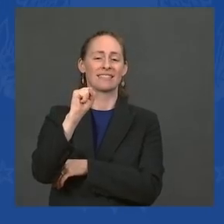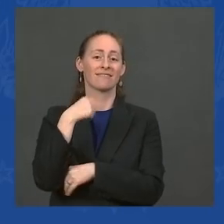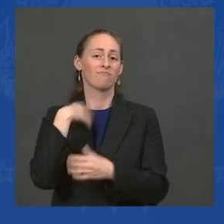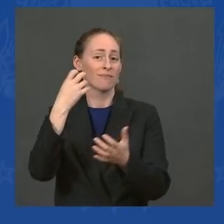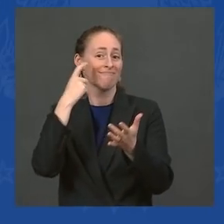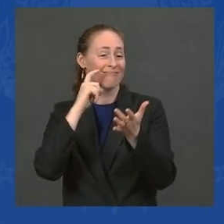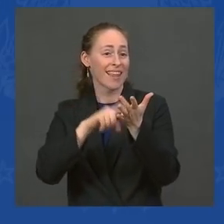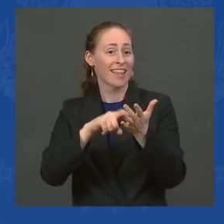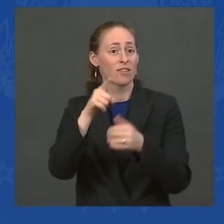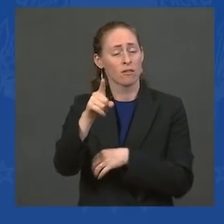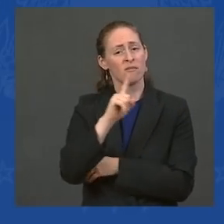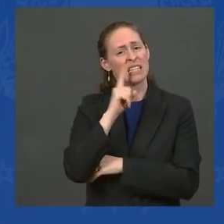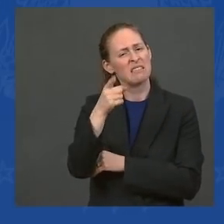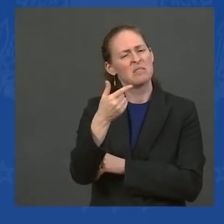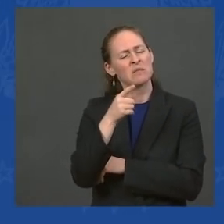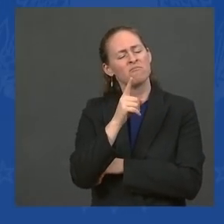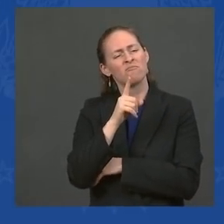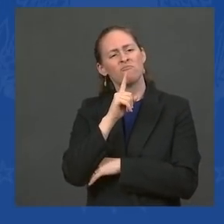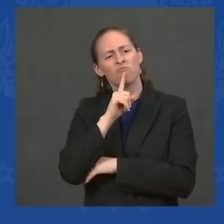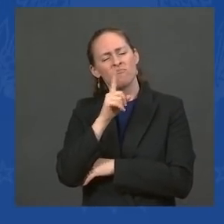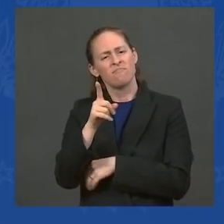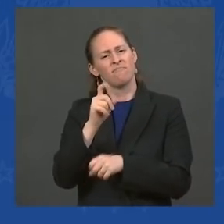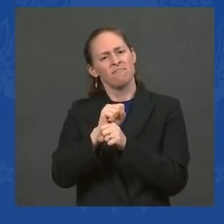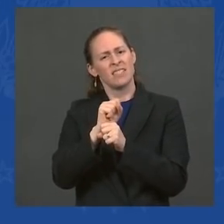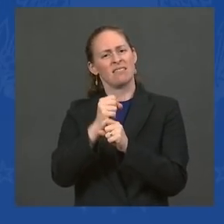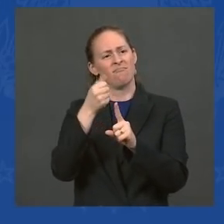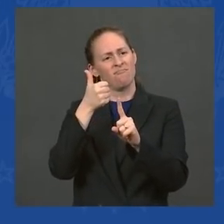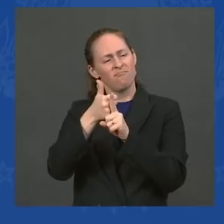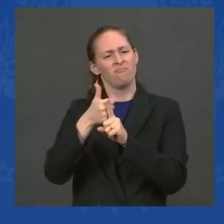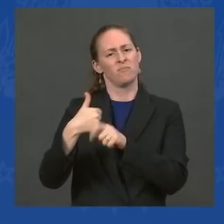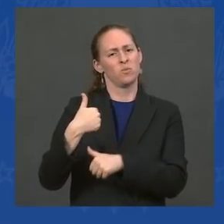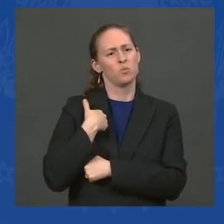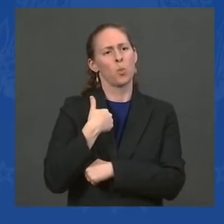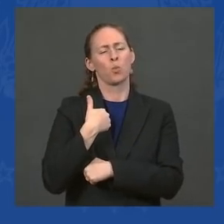but he has stood up and stuck up for me.